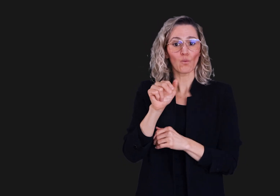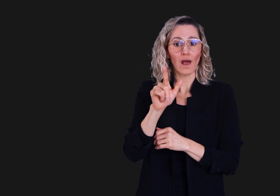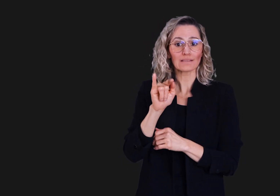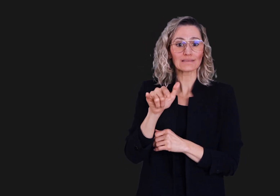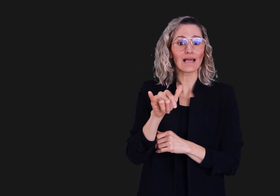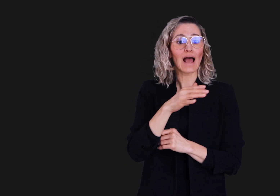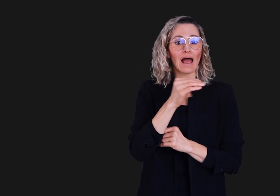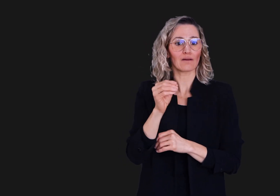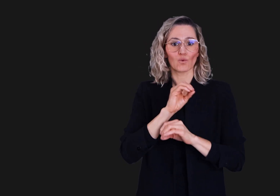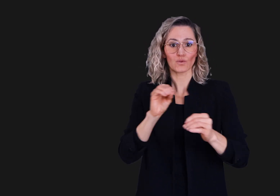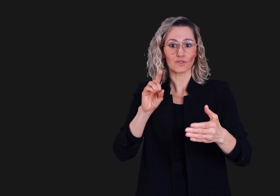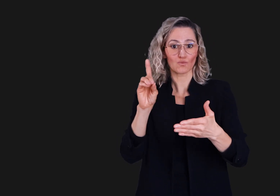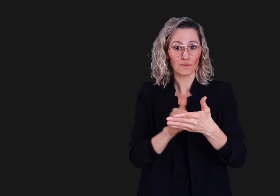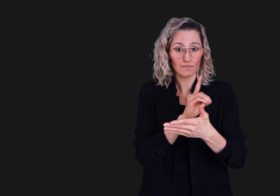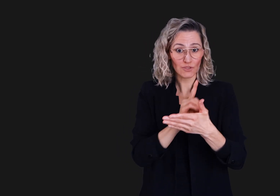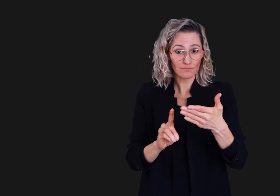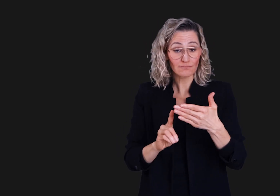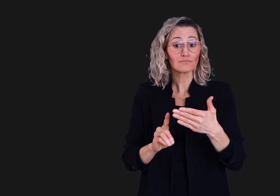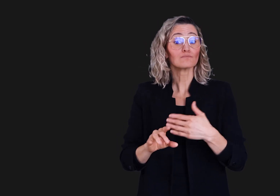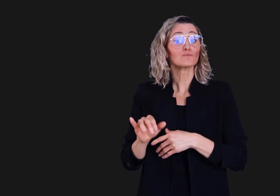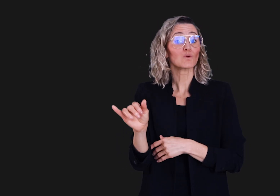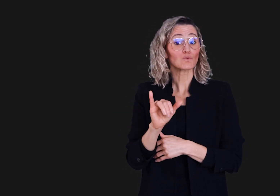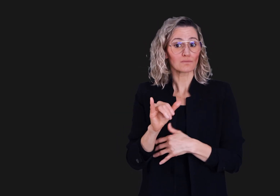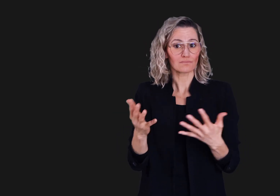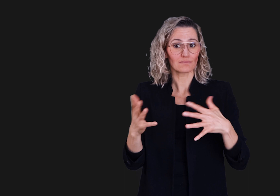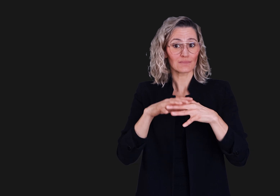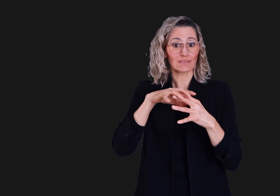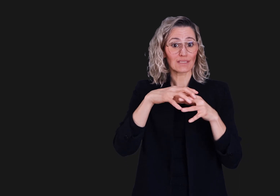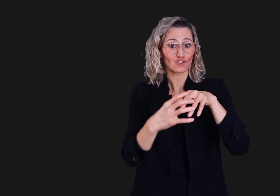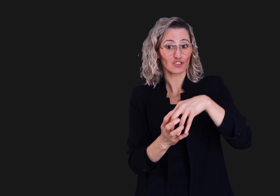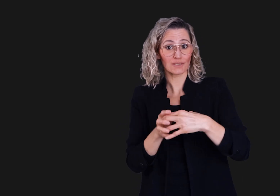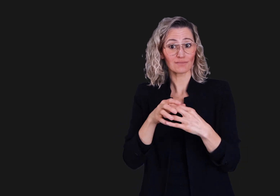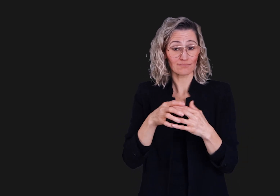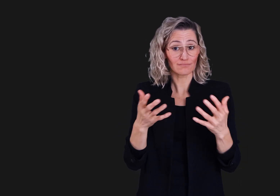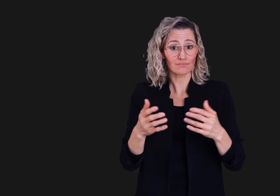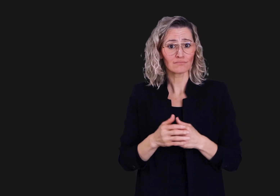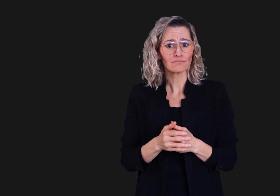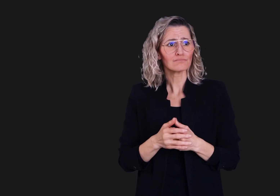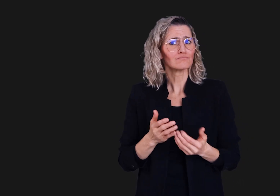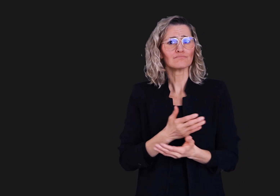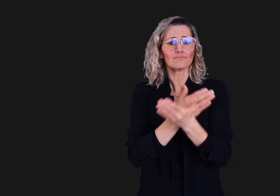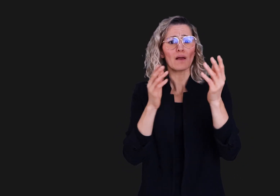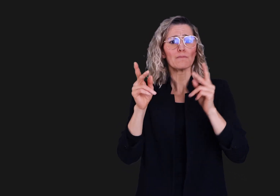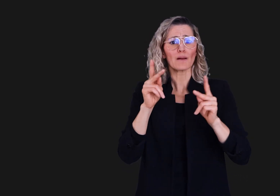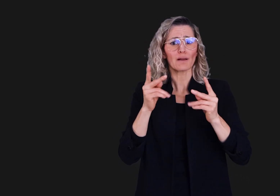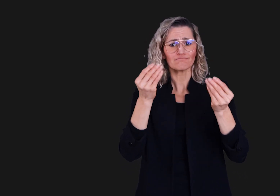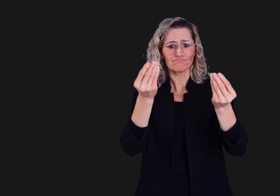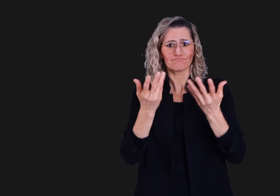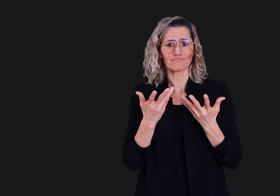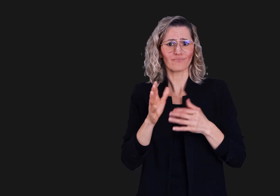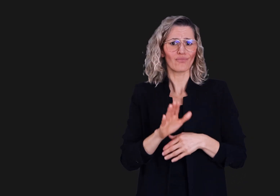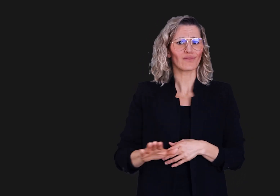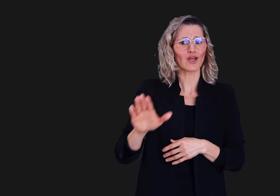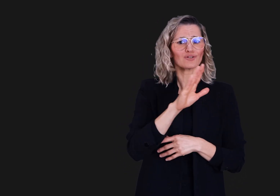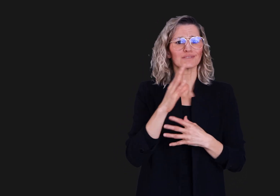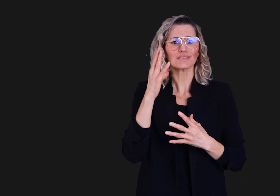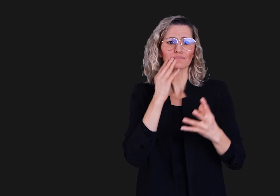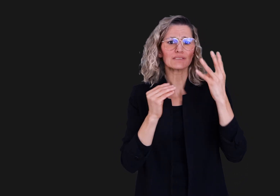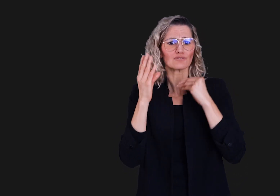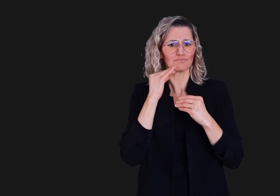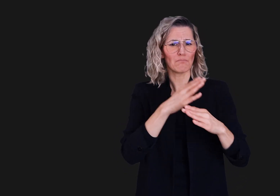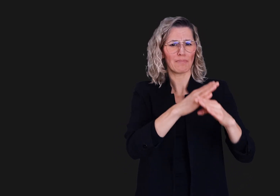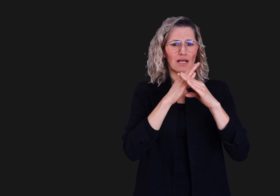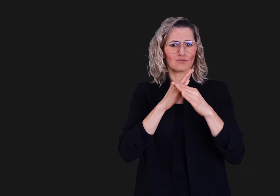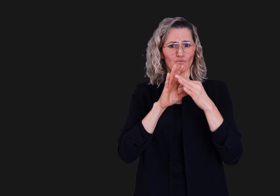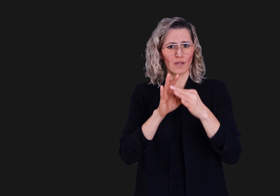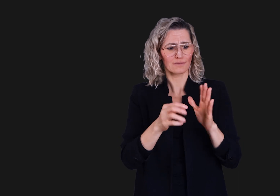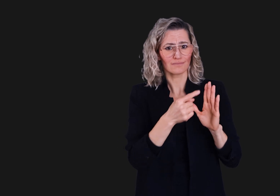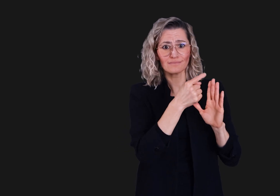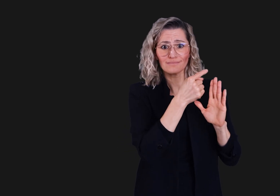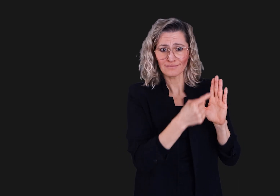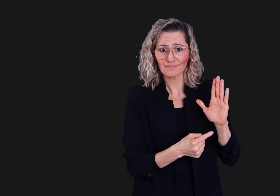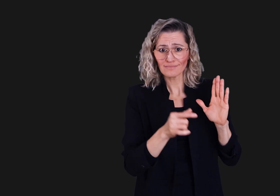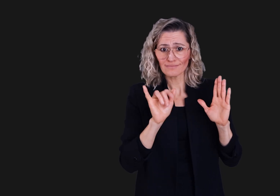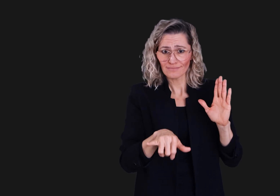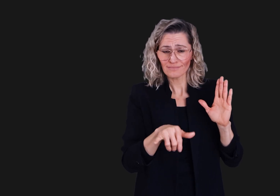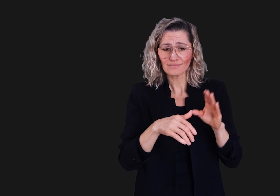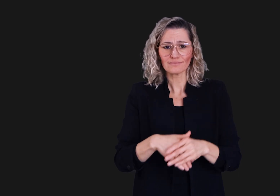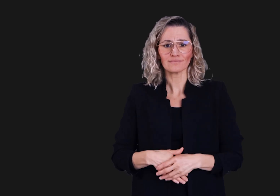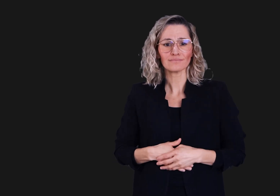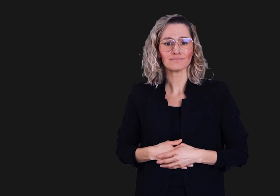and non-discrimination, and intersectionality. People told us about their experiences and barriers in these areas.